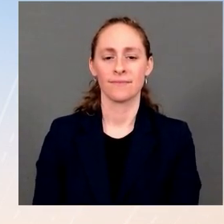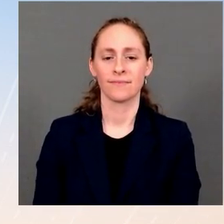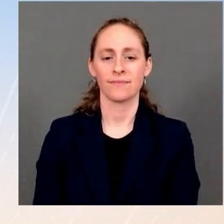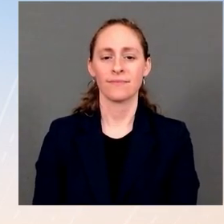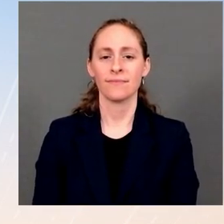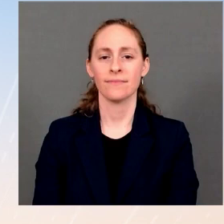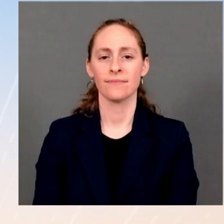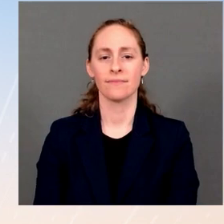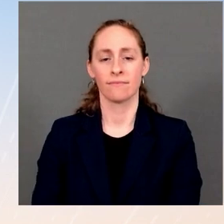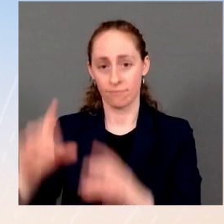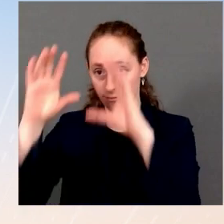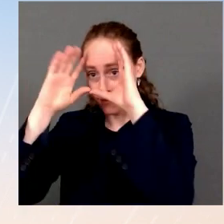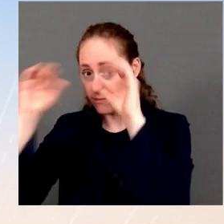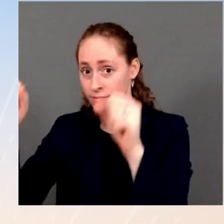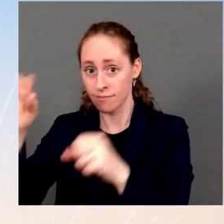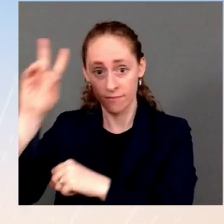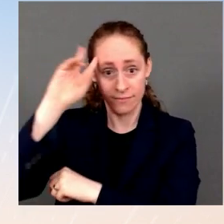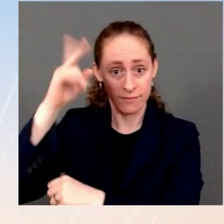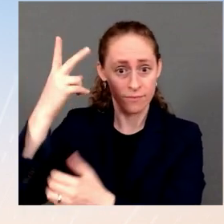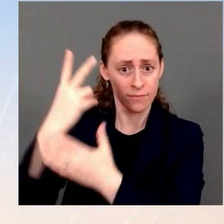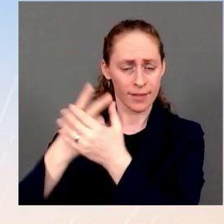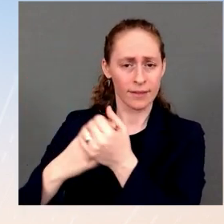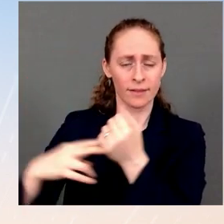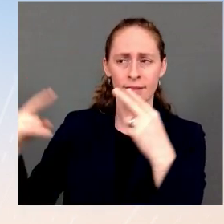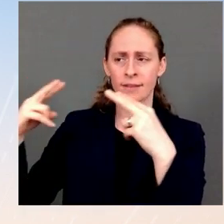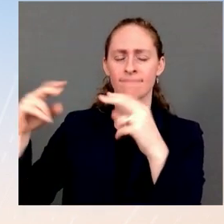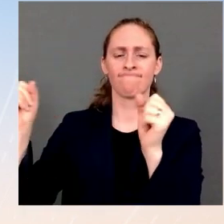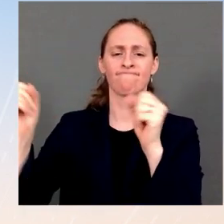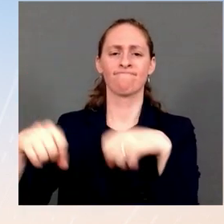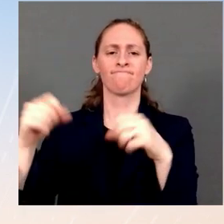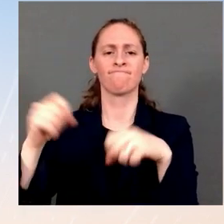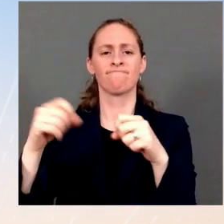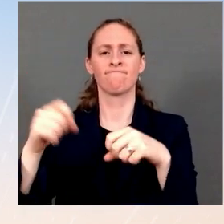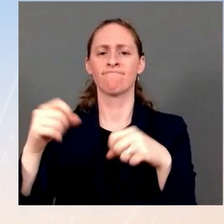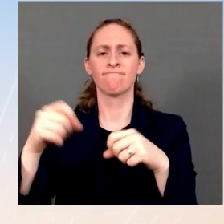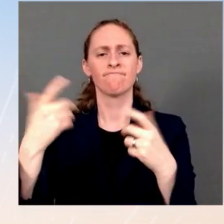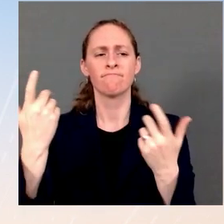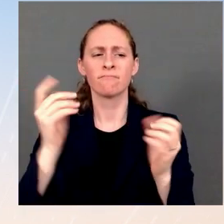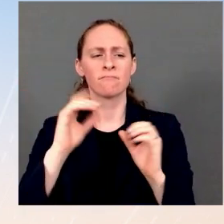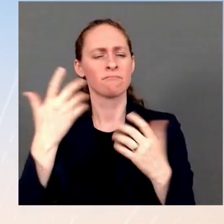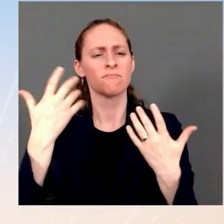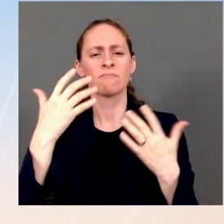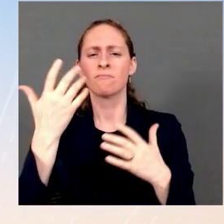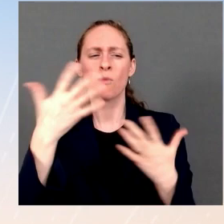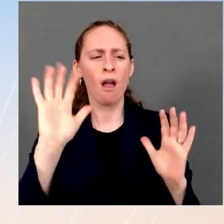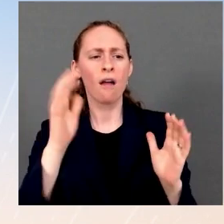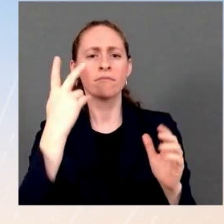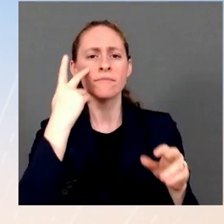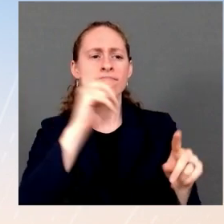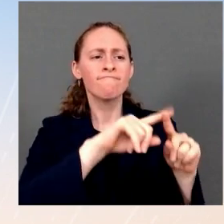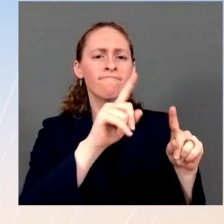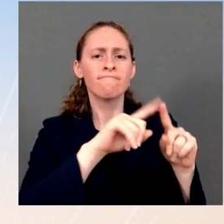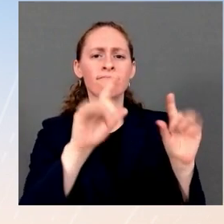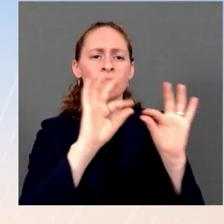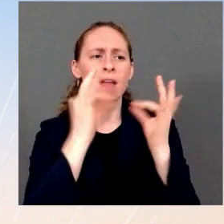no American should have to worry about lead exposure from the water that they drink or the air that they breathe.